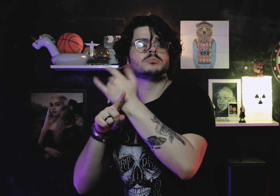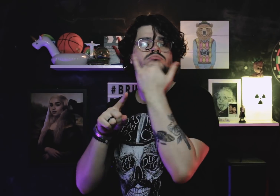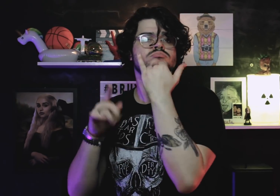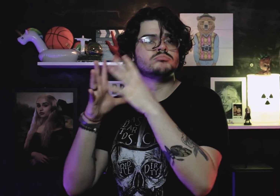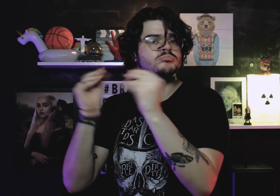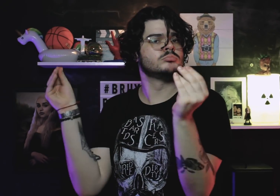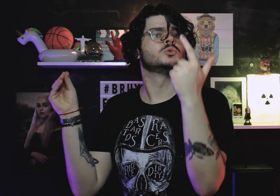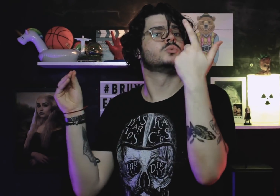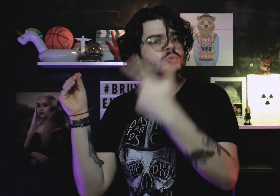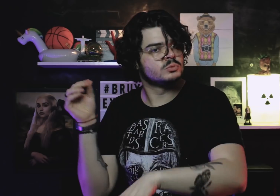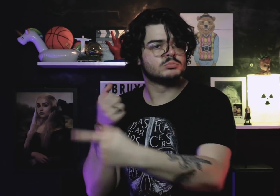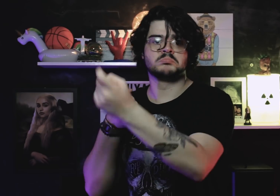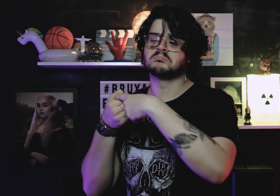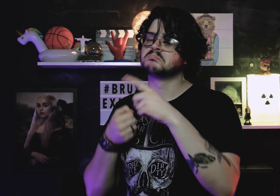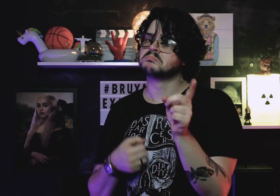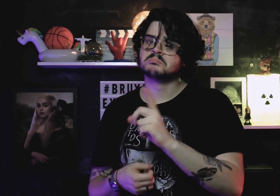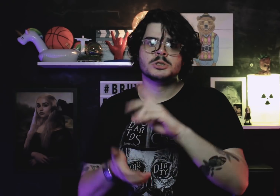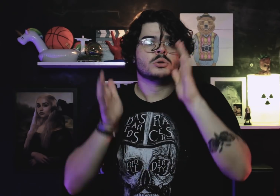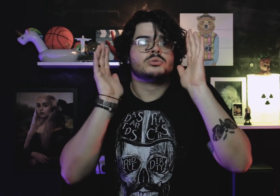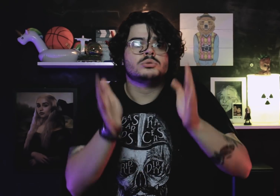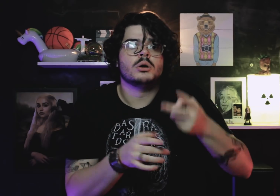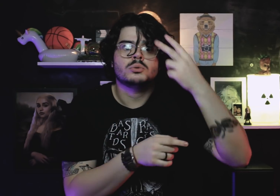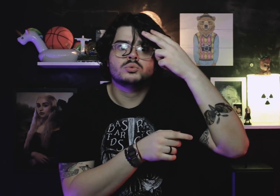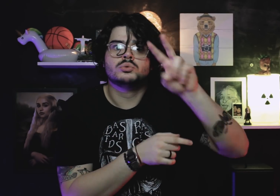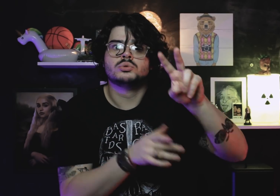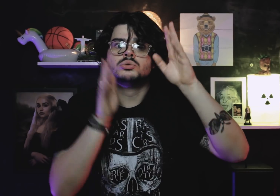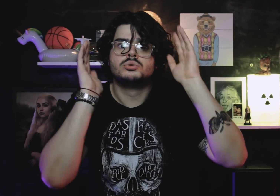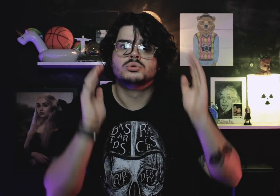but two days have passed and they have not returned either!